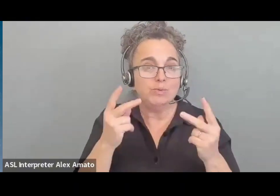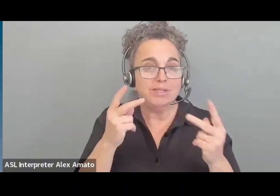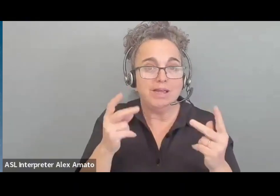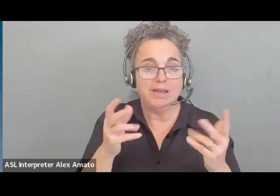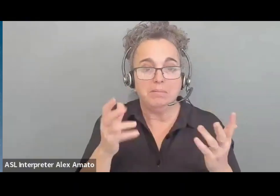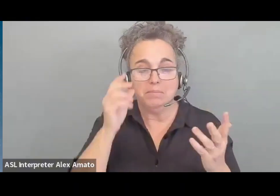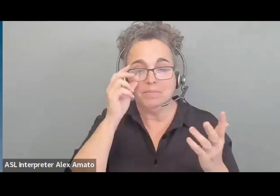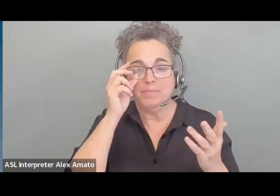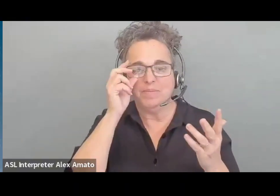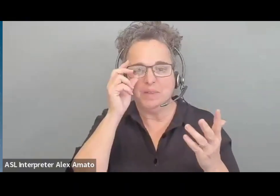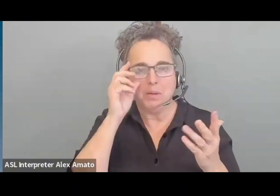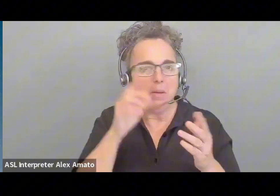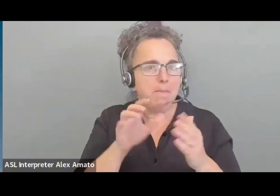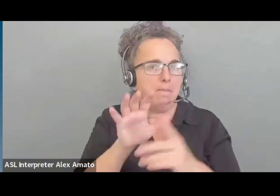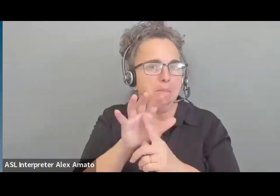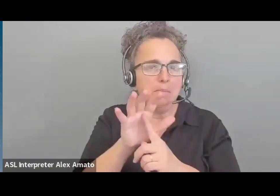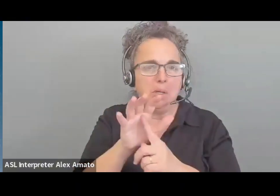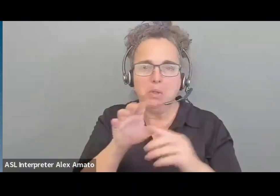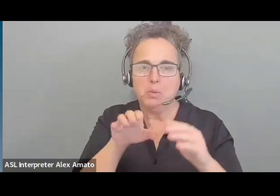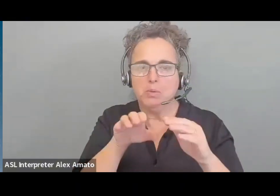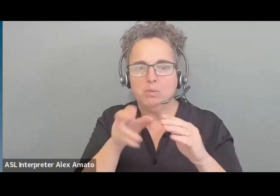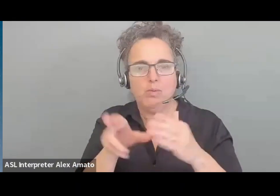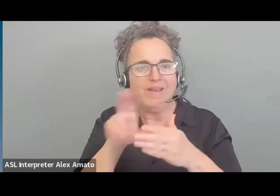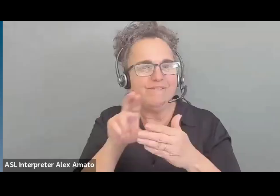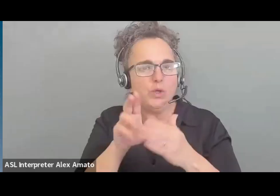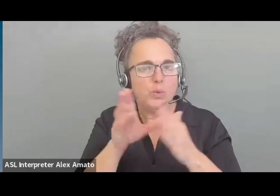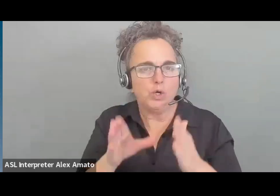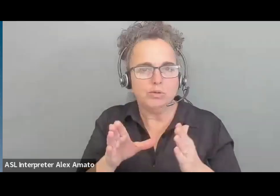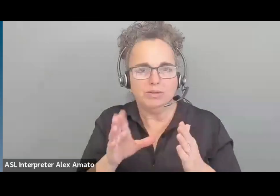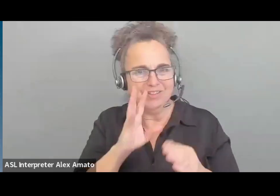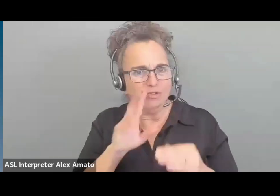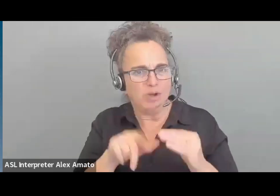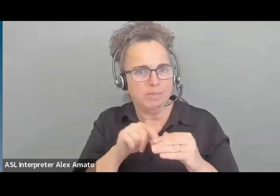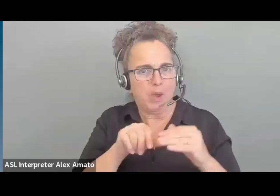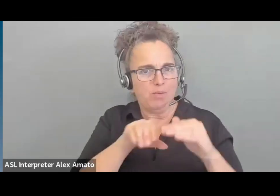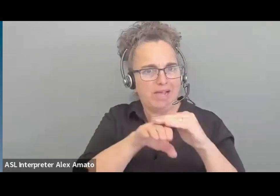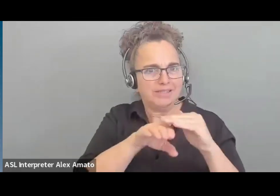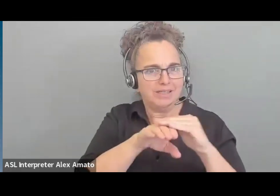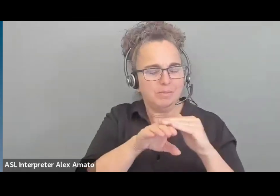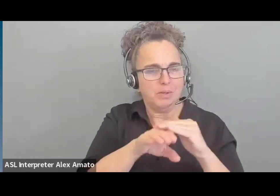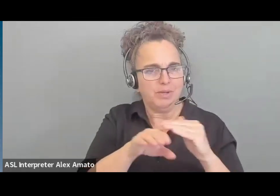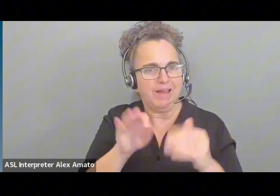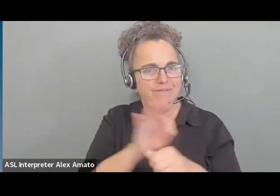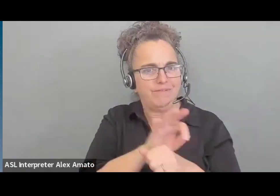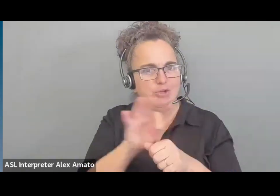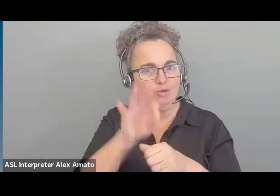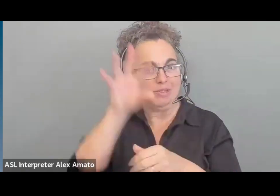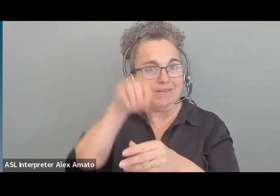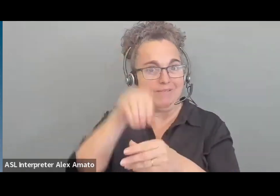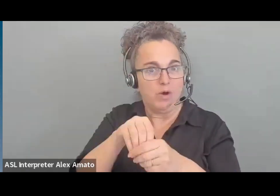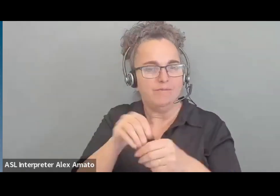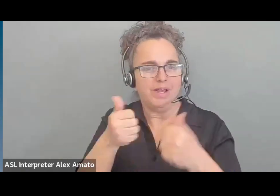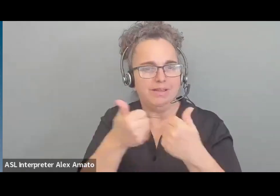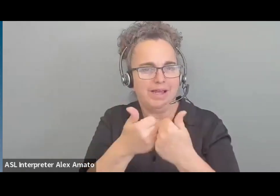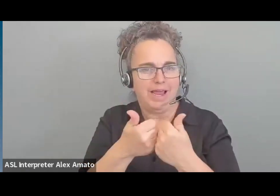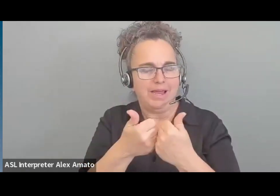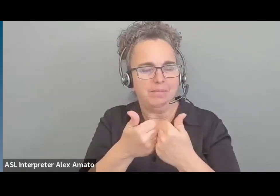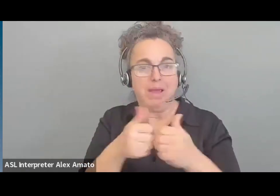popular reviewers that are considering or talking about the accessibility features of the game and the accessibility is considered part